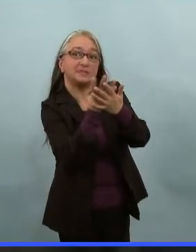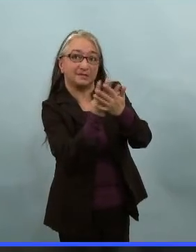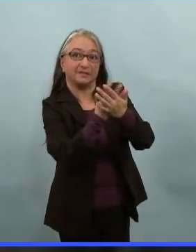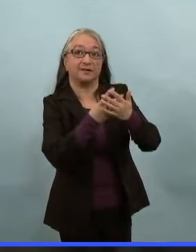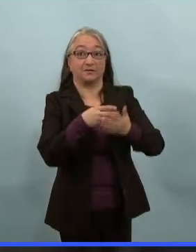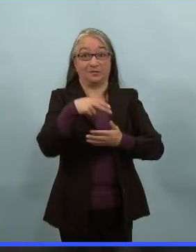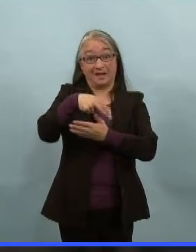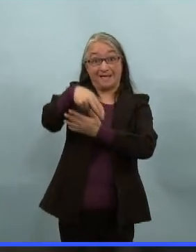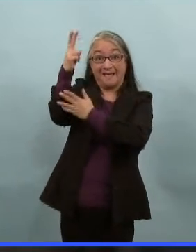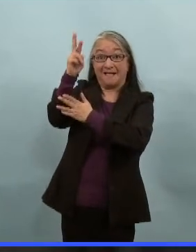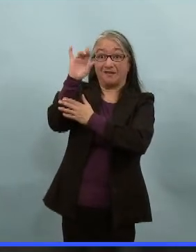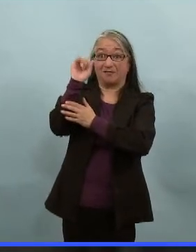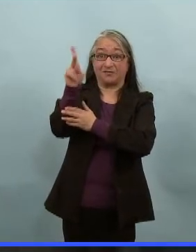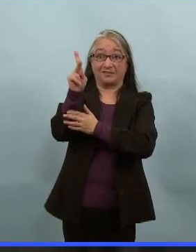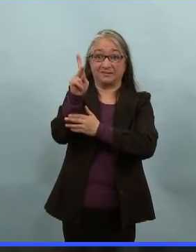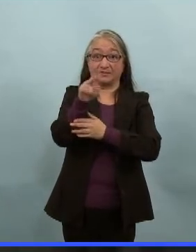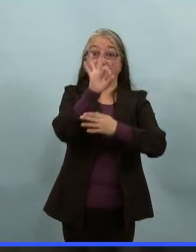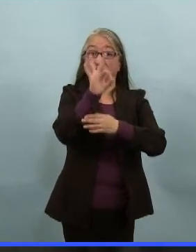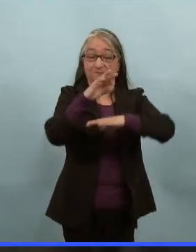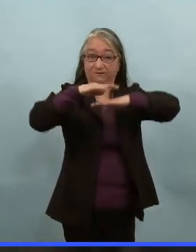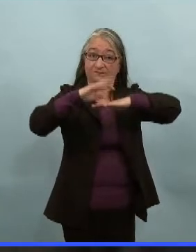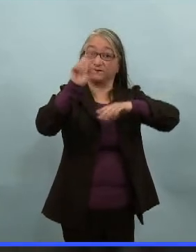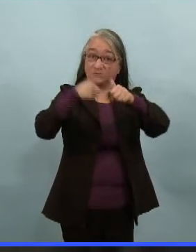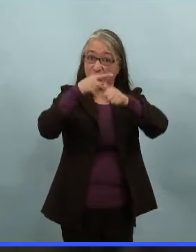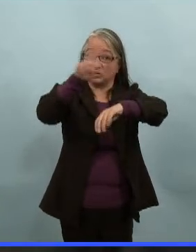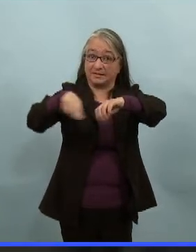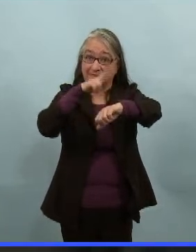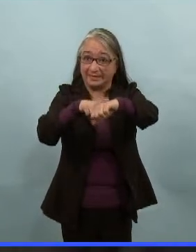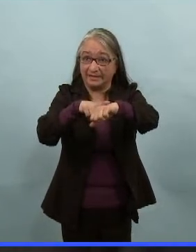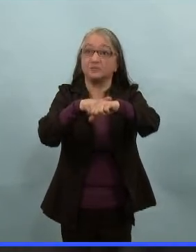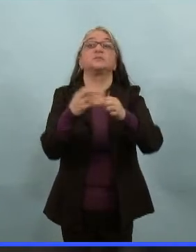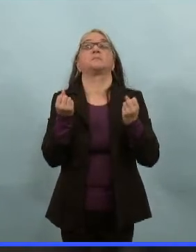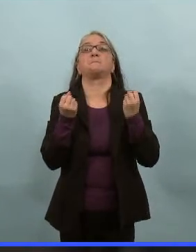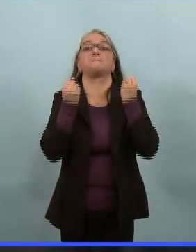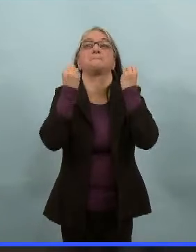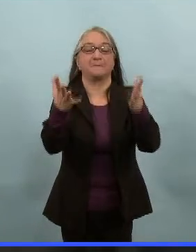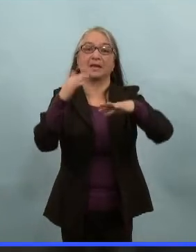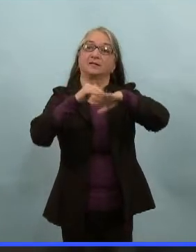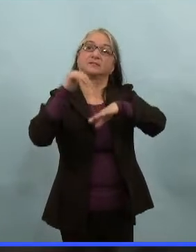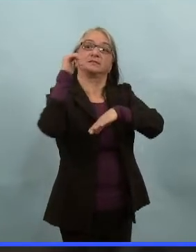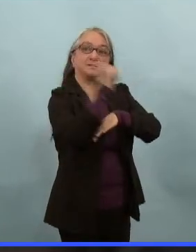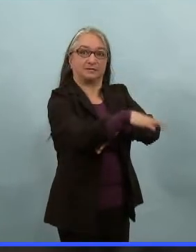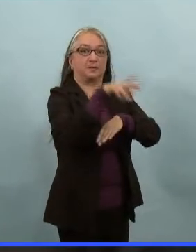communities a lot of those are sent for pcr and a lot of those are sequenced as well um so you know